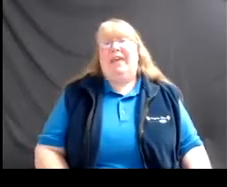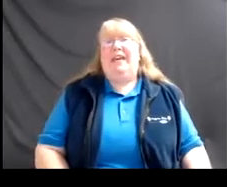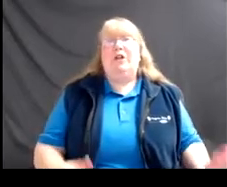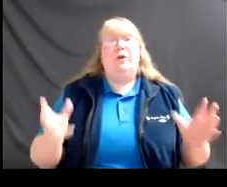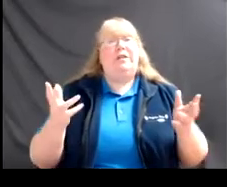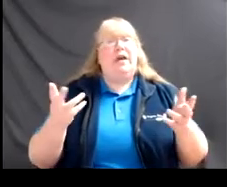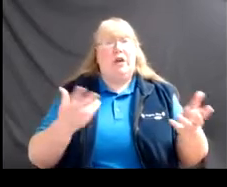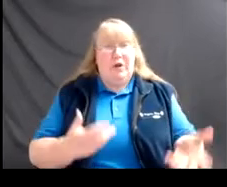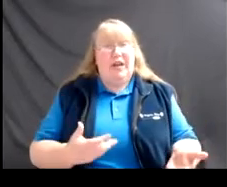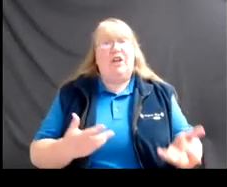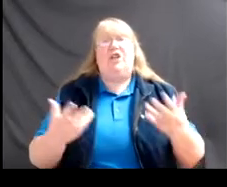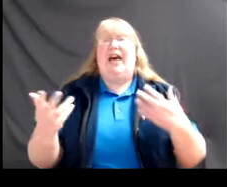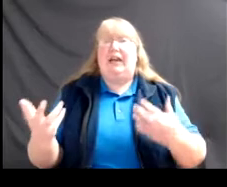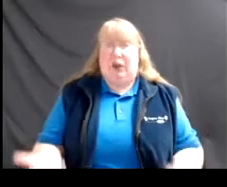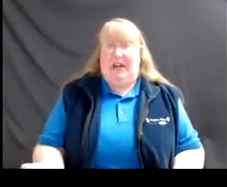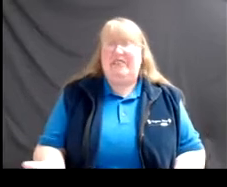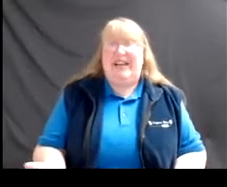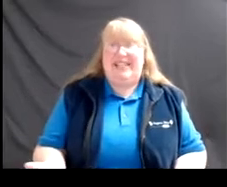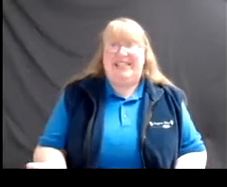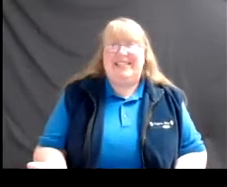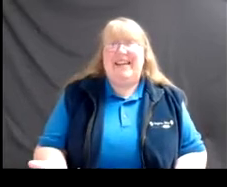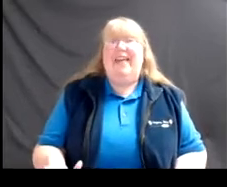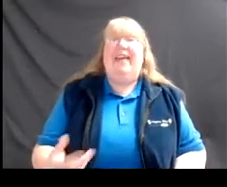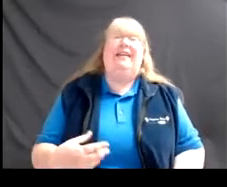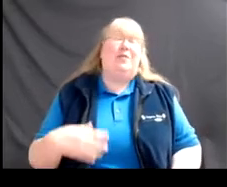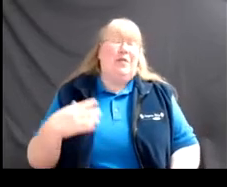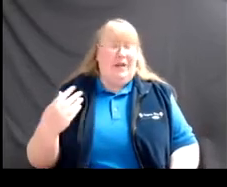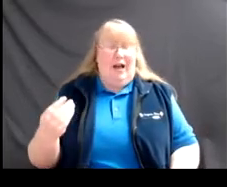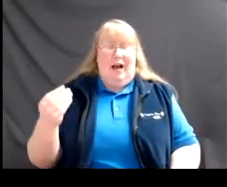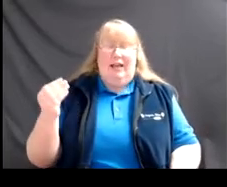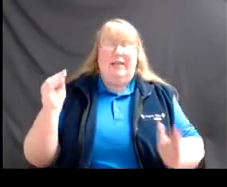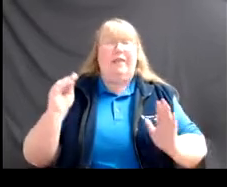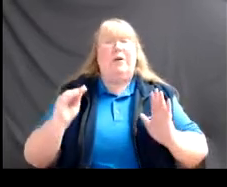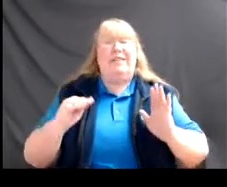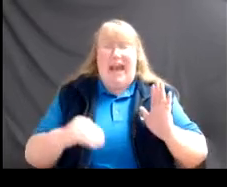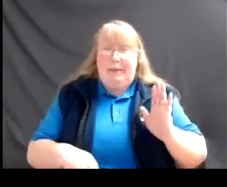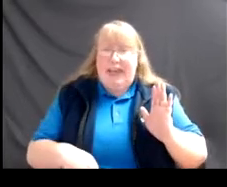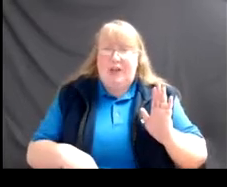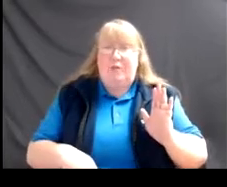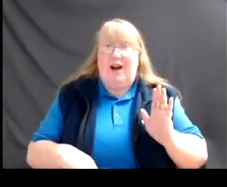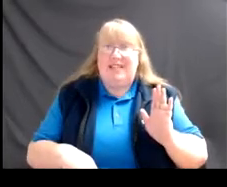It includes communication and alerting devices. So, and then there is an application process.